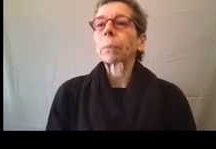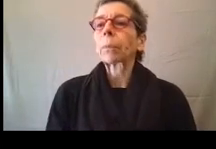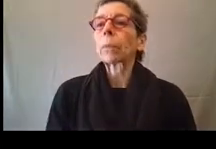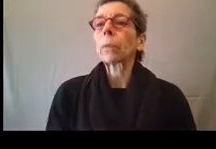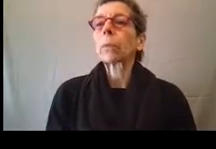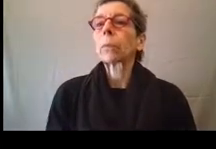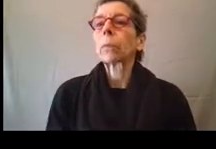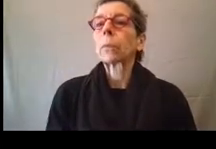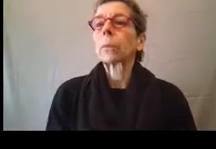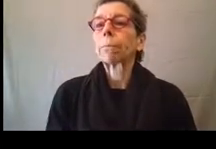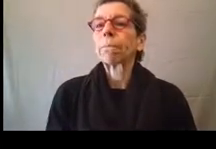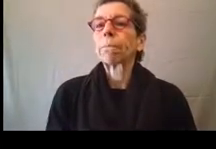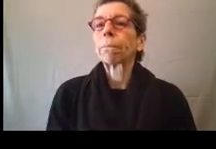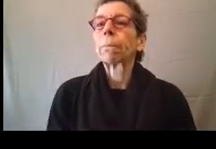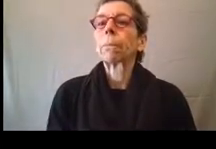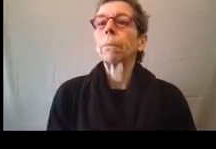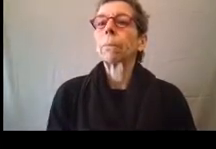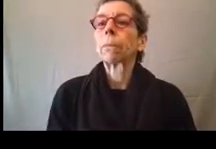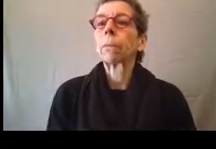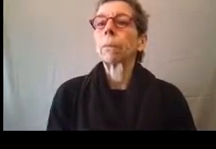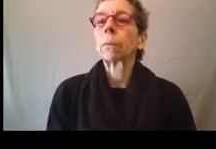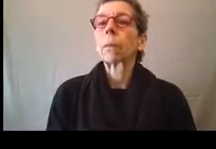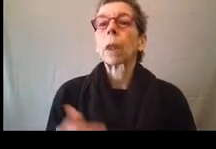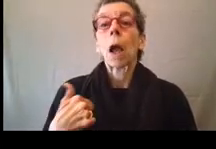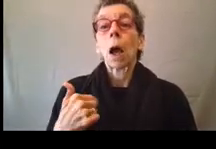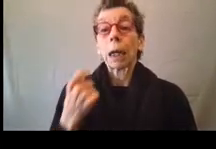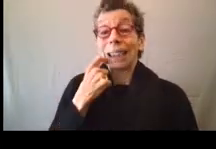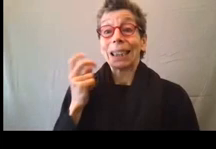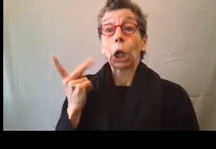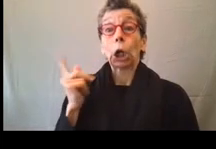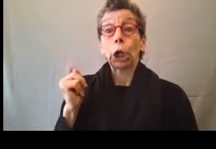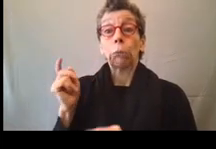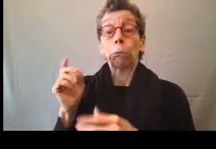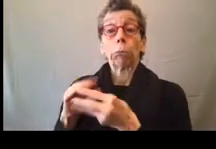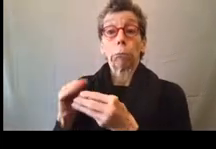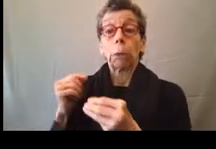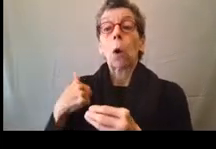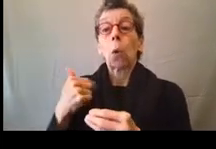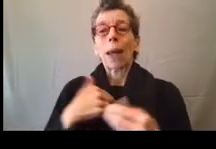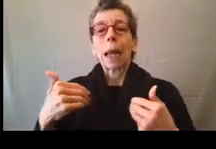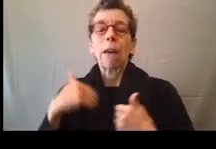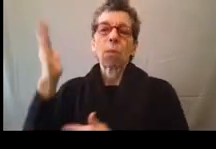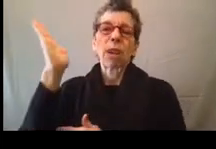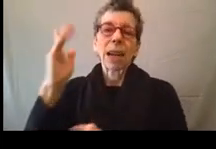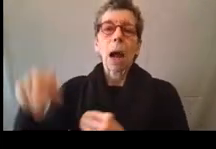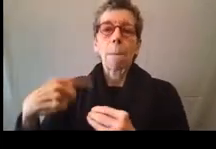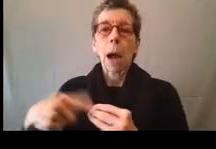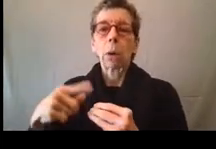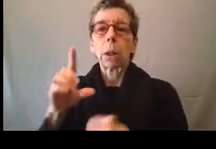we are going to talk to you about a study involving disability and implicit bias. So,